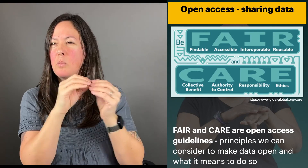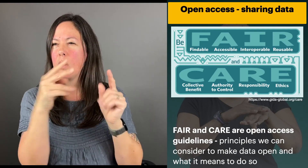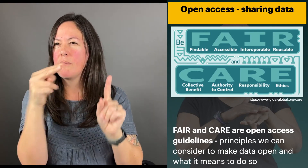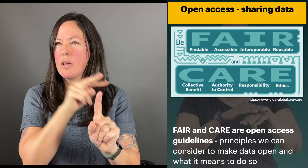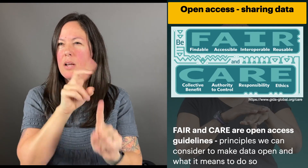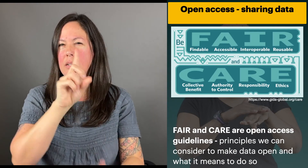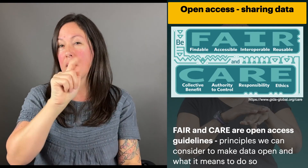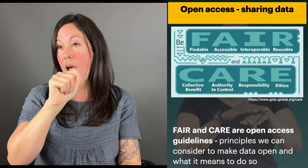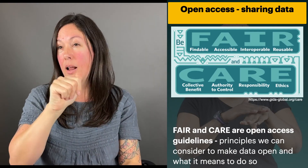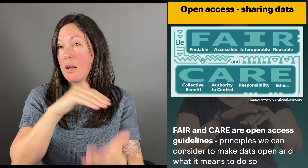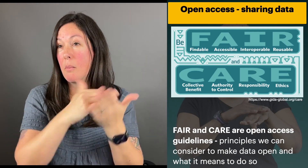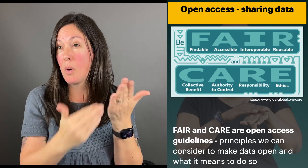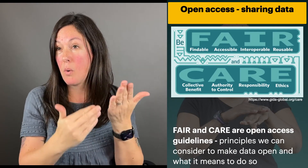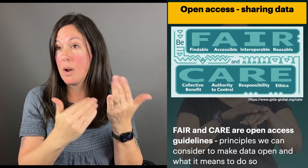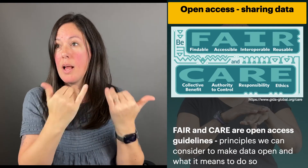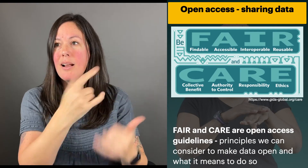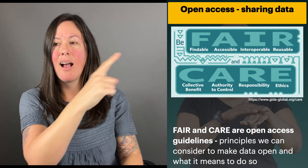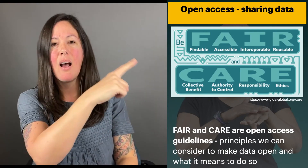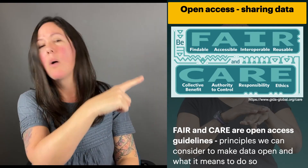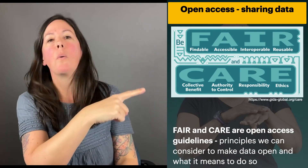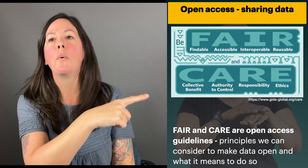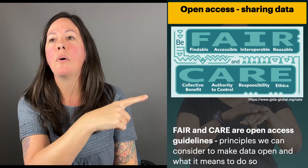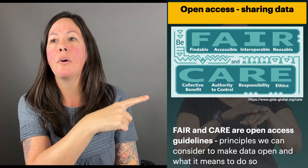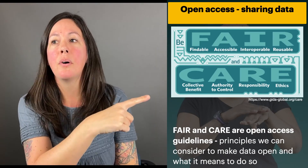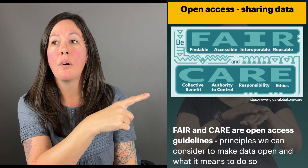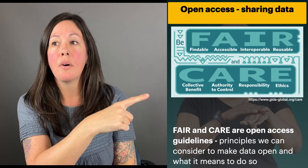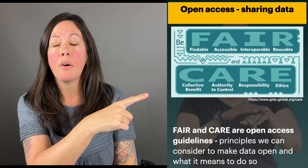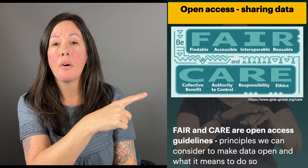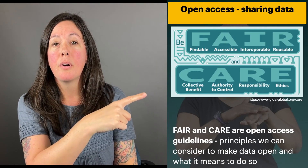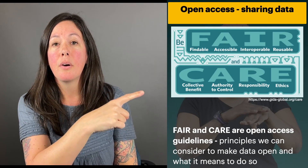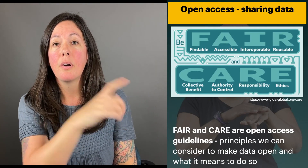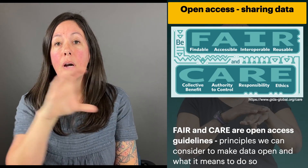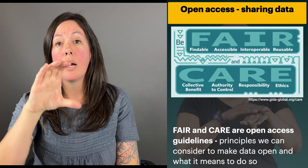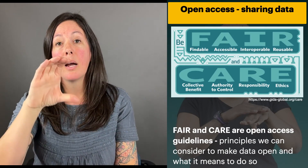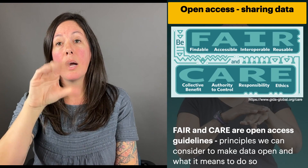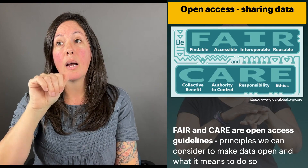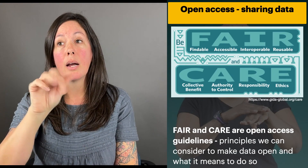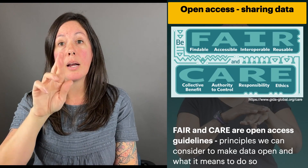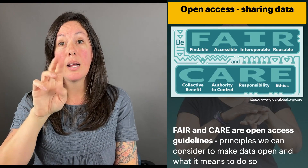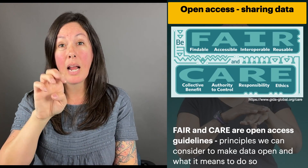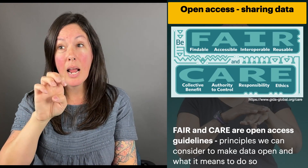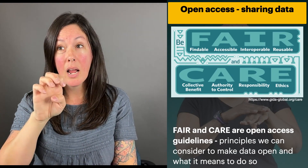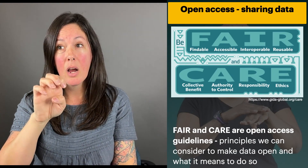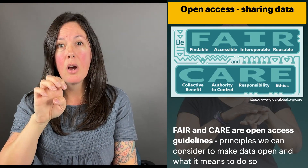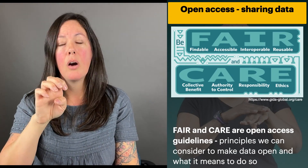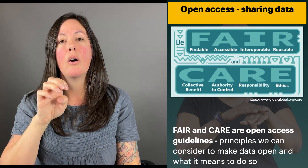will you be able to recognize where it's from all of those things so that's about the data